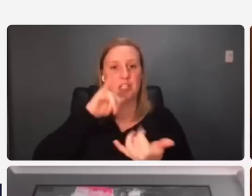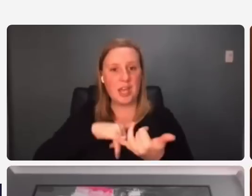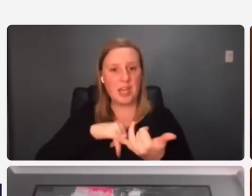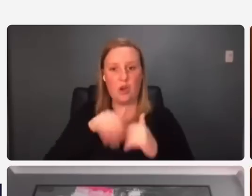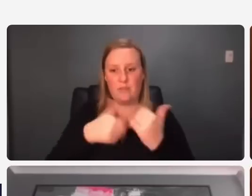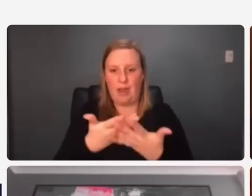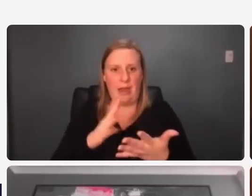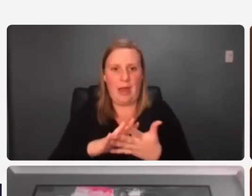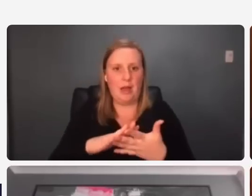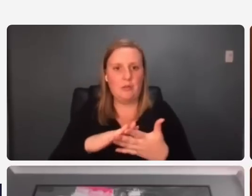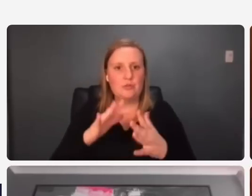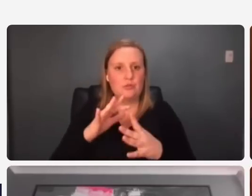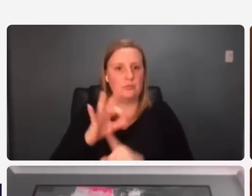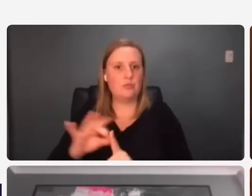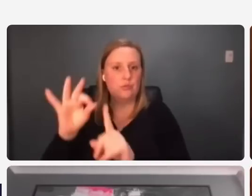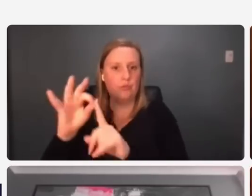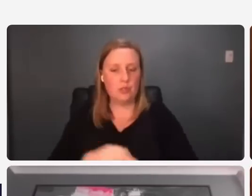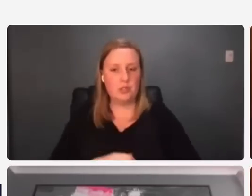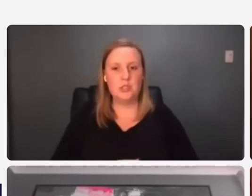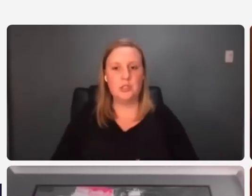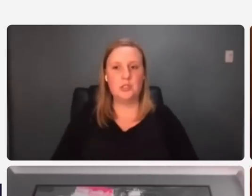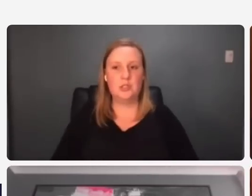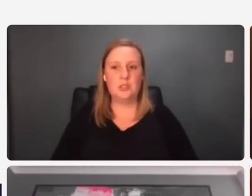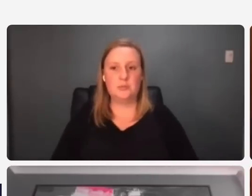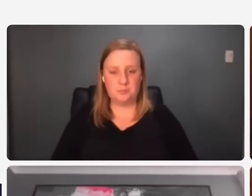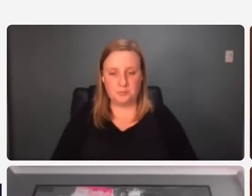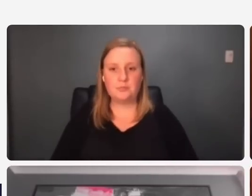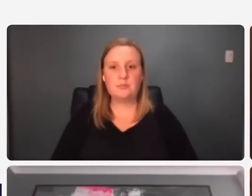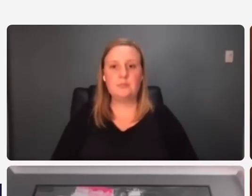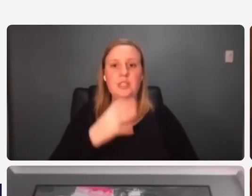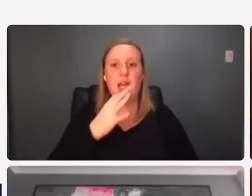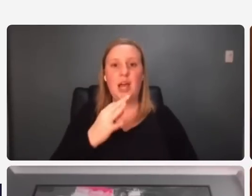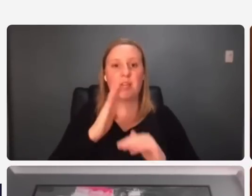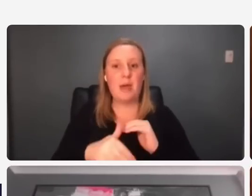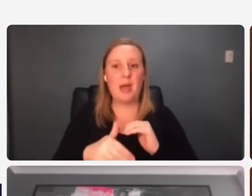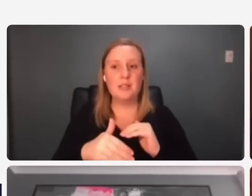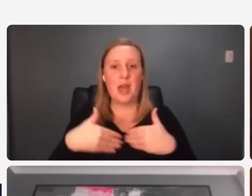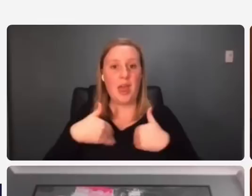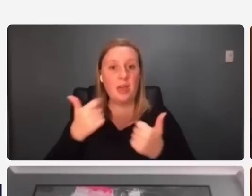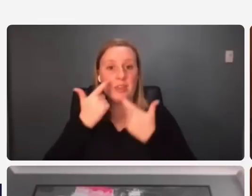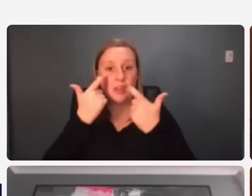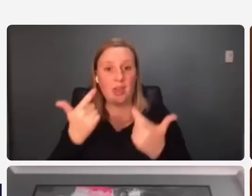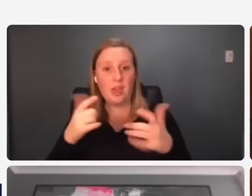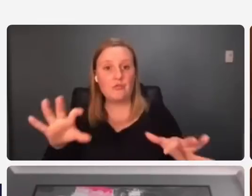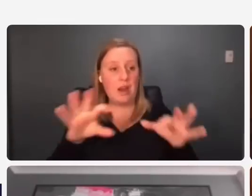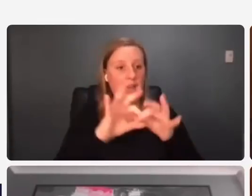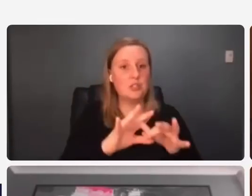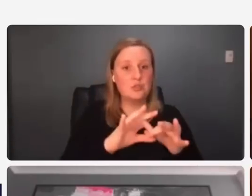On the acute care - I think it was primary care interface wasn't it Nick? Good question.